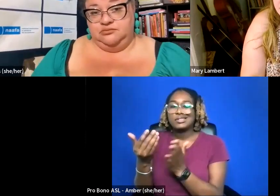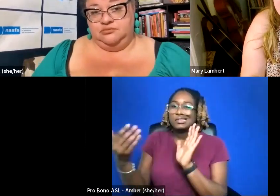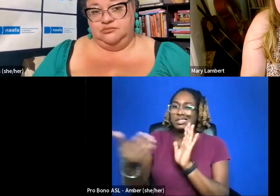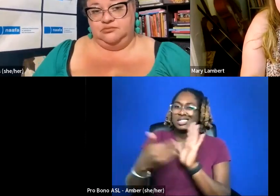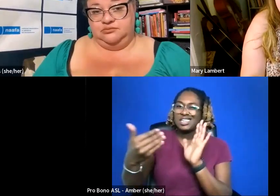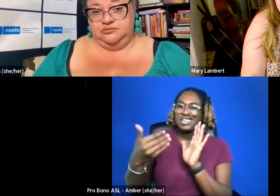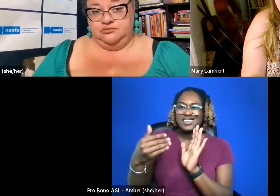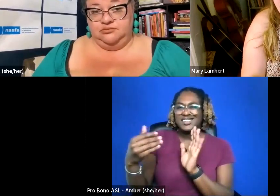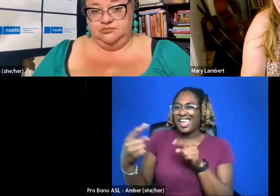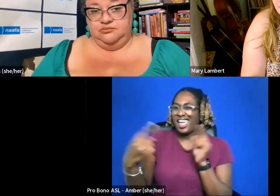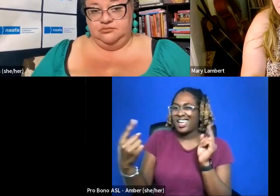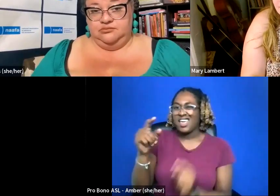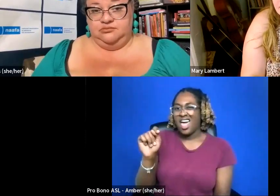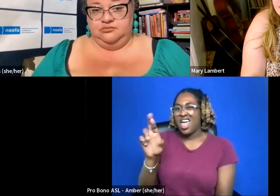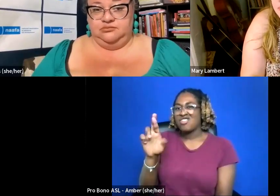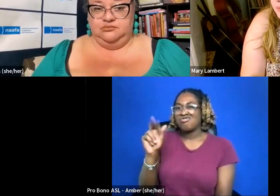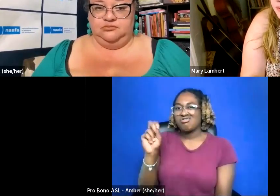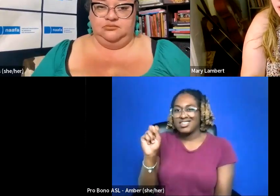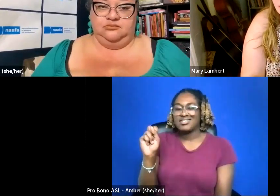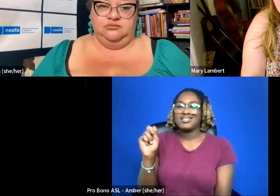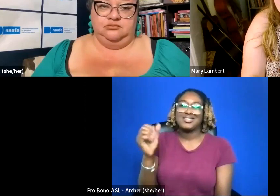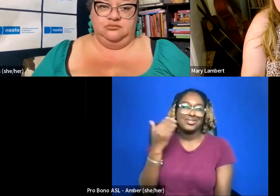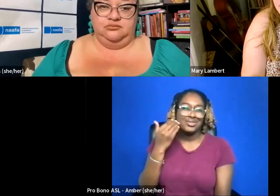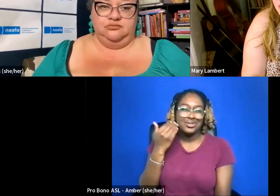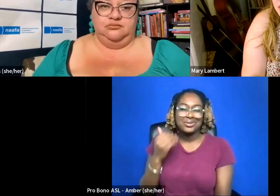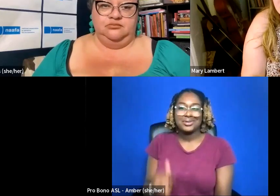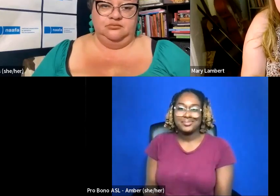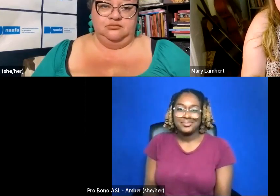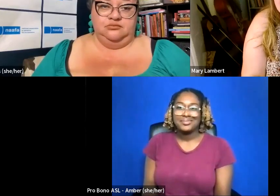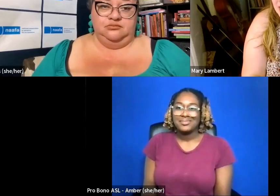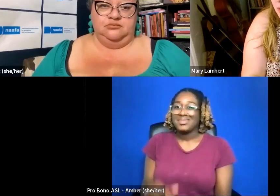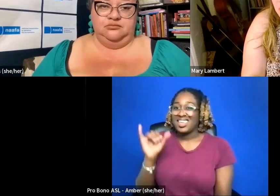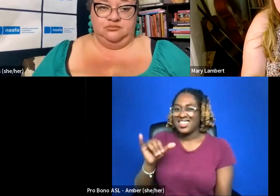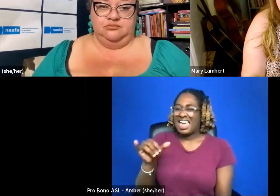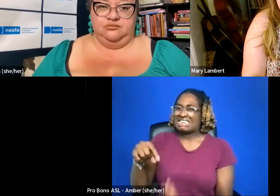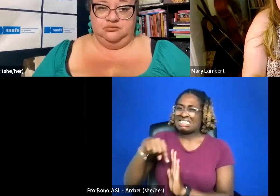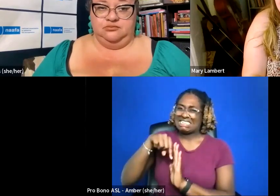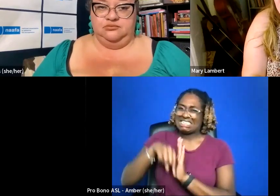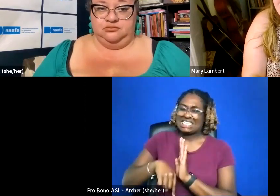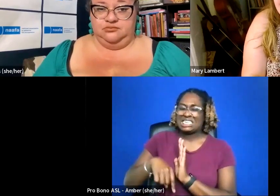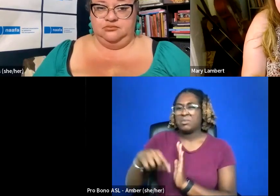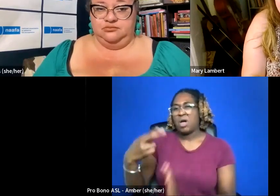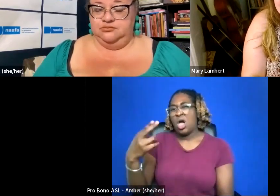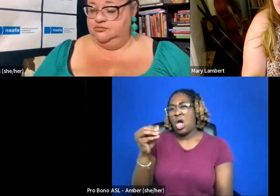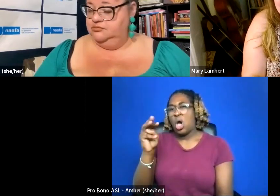sentiment and deep transphobic, deep homophobic, this weird idea